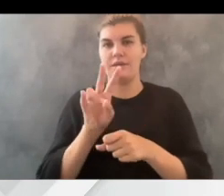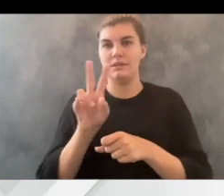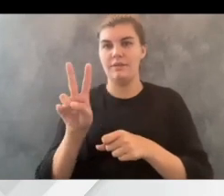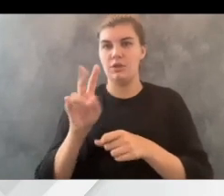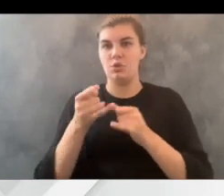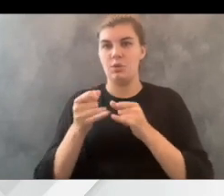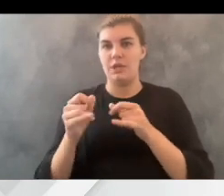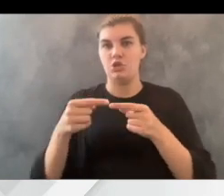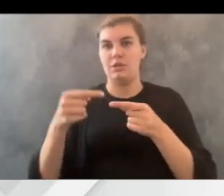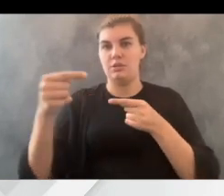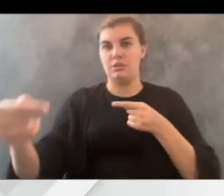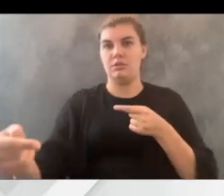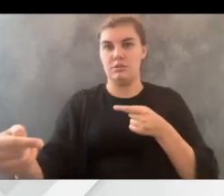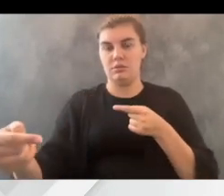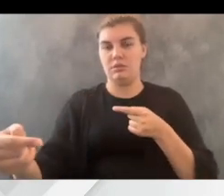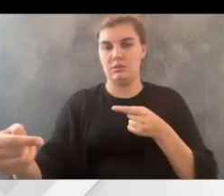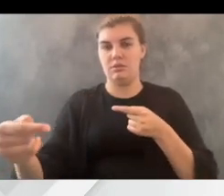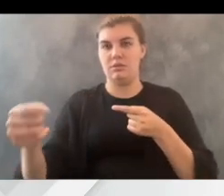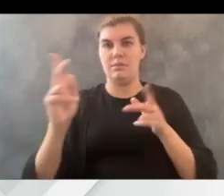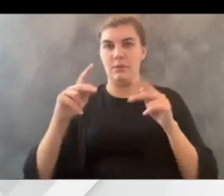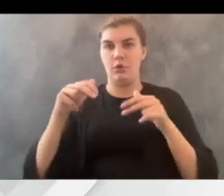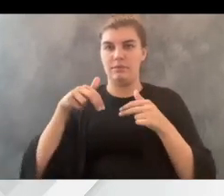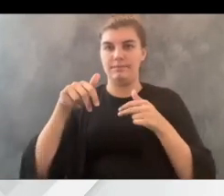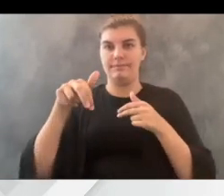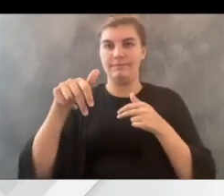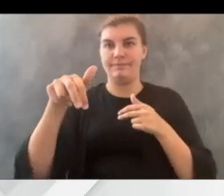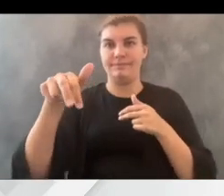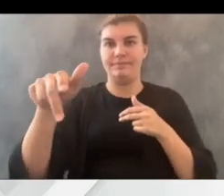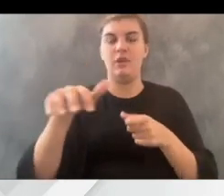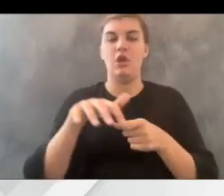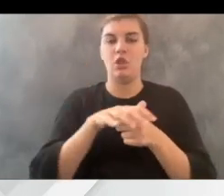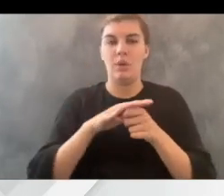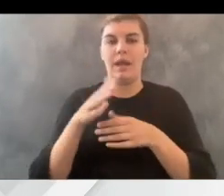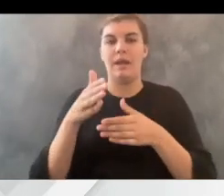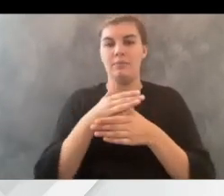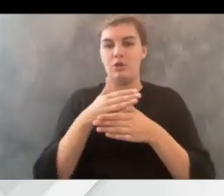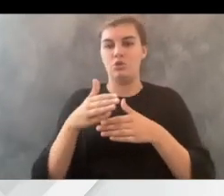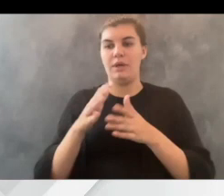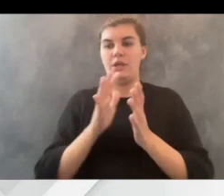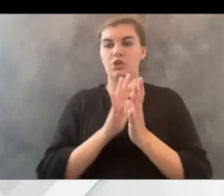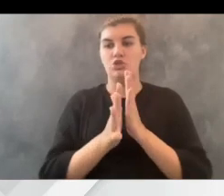in the direction of pedestrian travel located between traffic lanes for pedestrian refuge